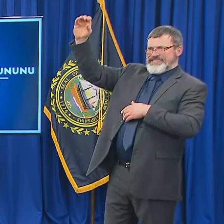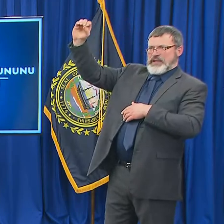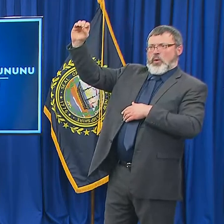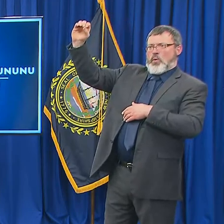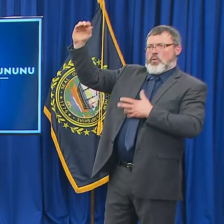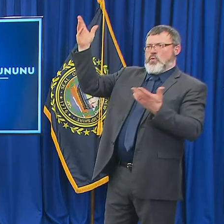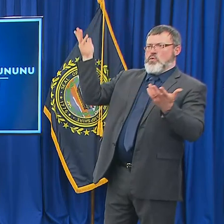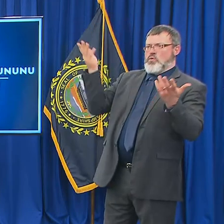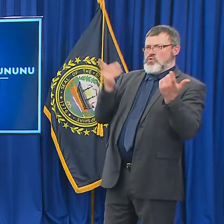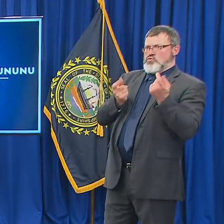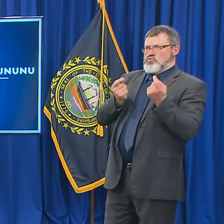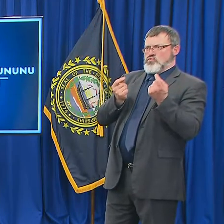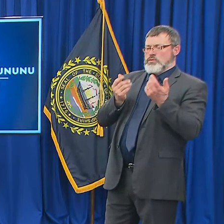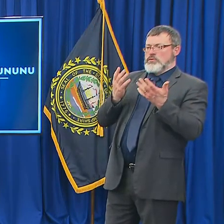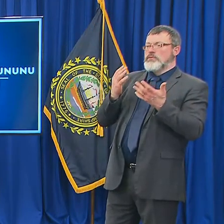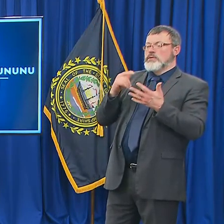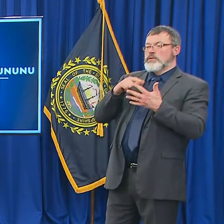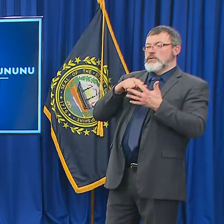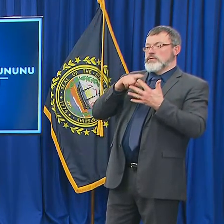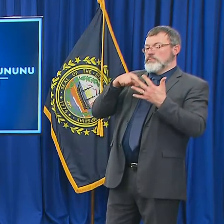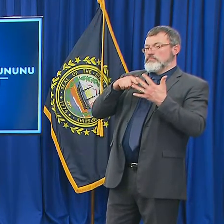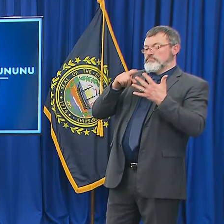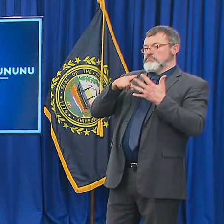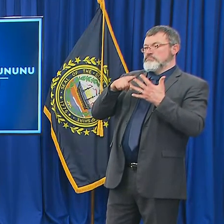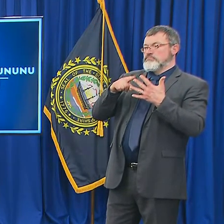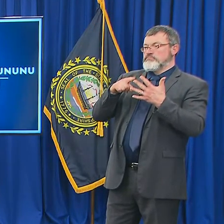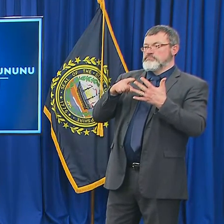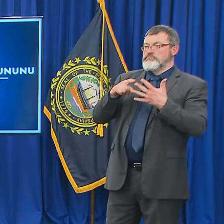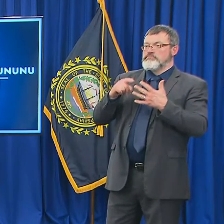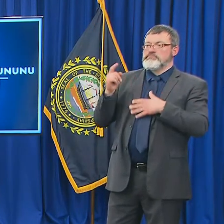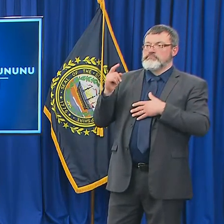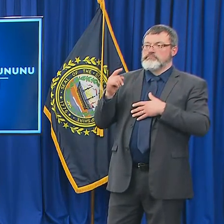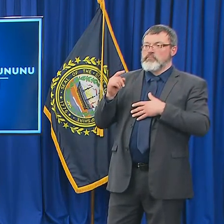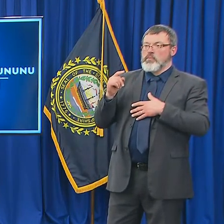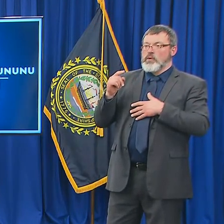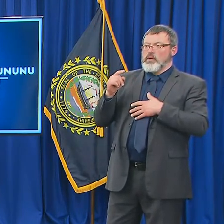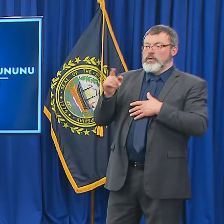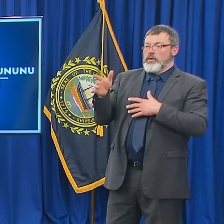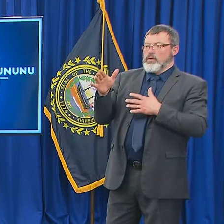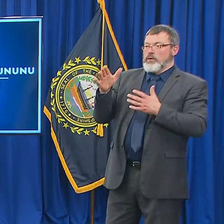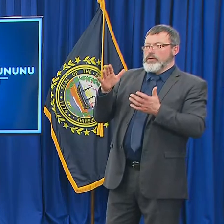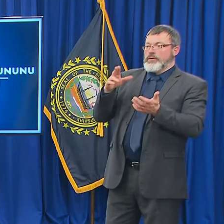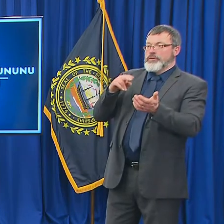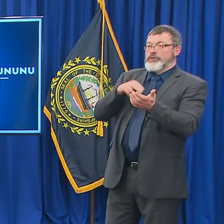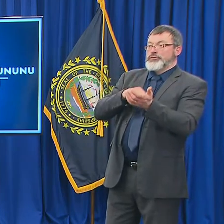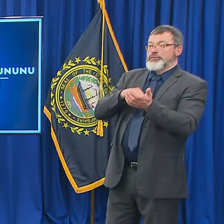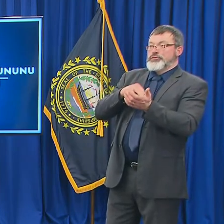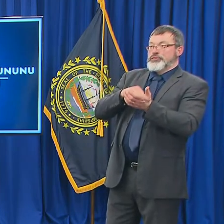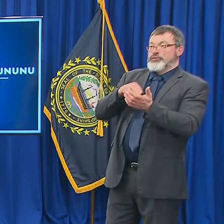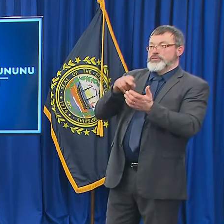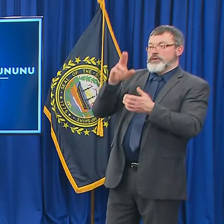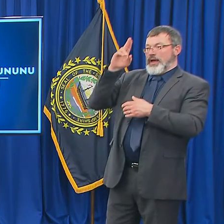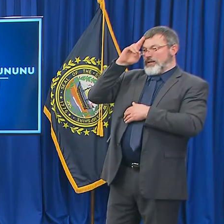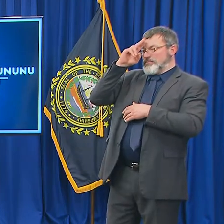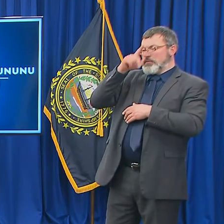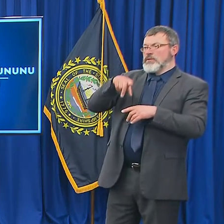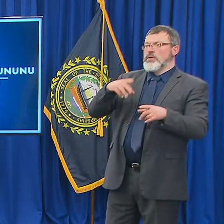I don't I don't think we have the exact number. We can maybe try to look it up for you. But we don't have the exact number within cohorts of our offhand.